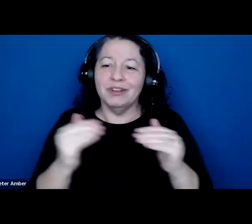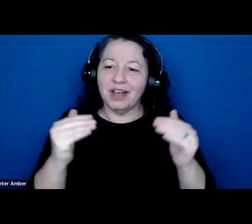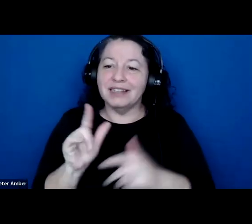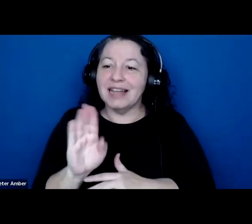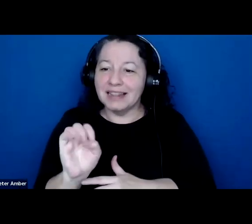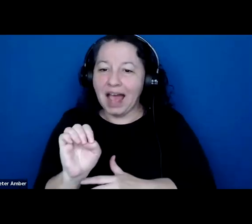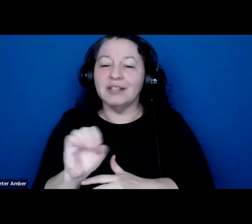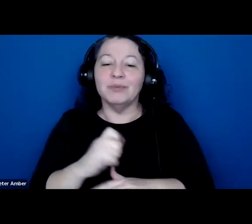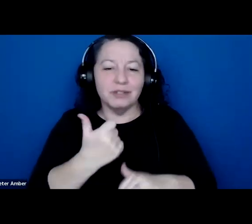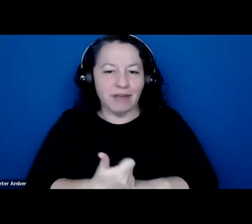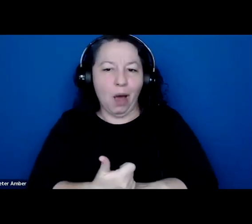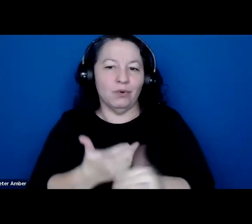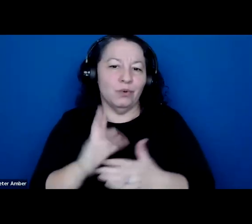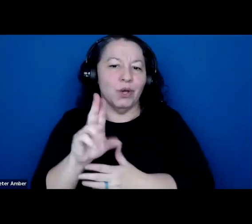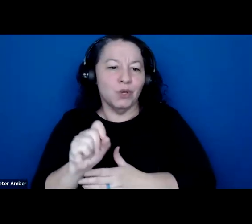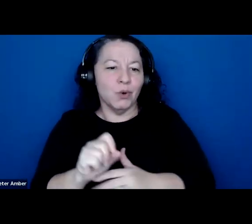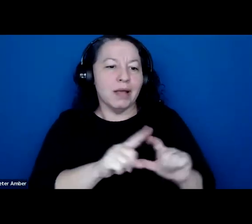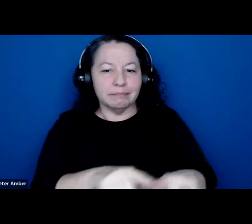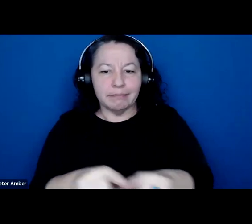grassroots organizations and groups coming together to build